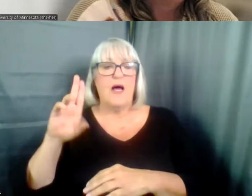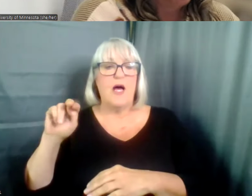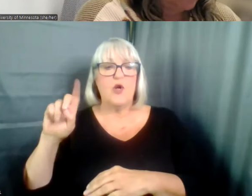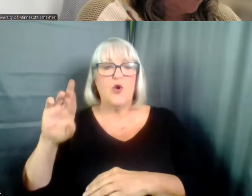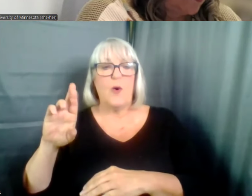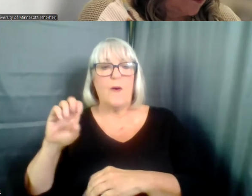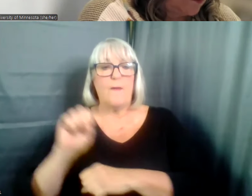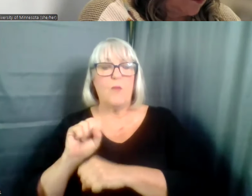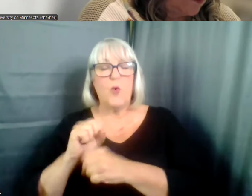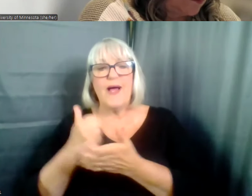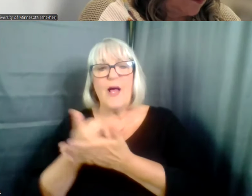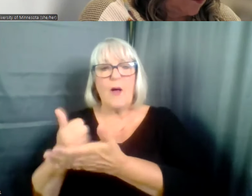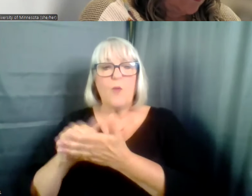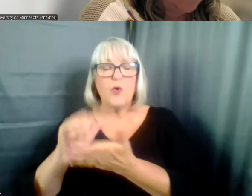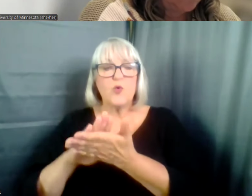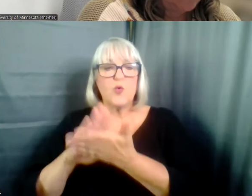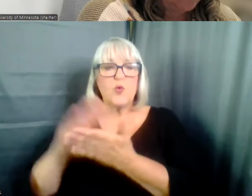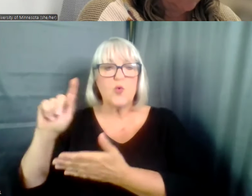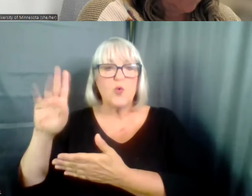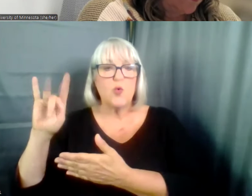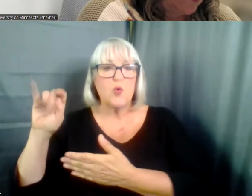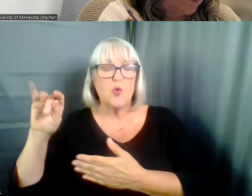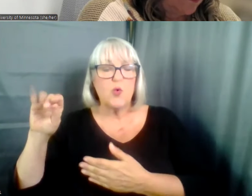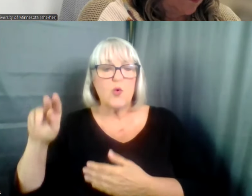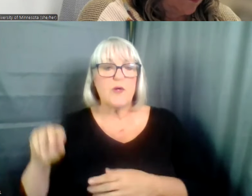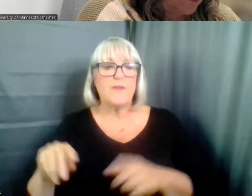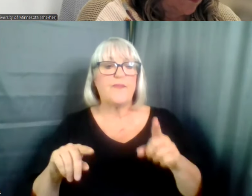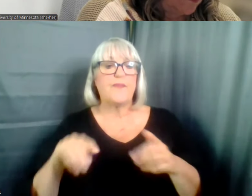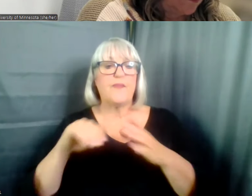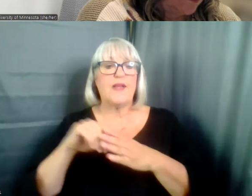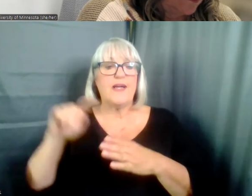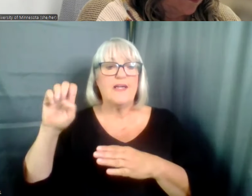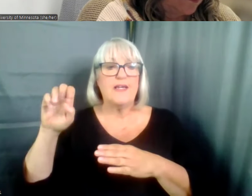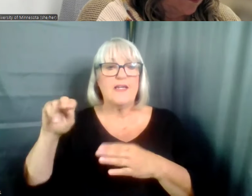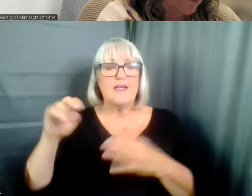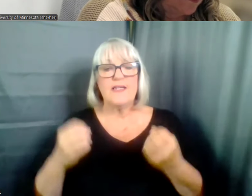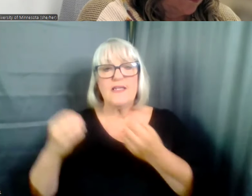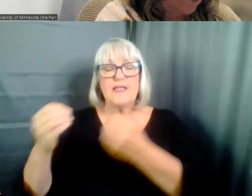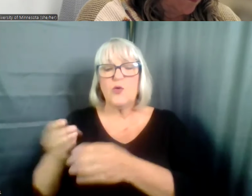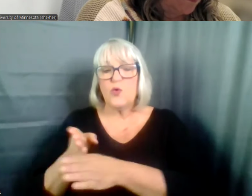on from Tennessee, it's a value based payment program allowing direct care workers to earn a series of